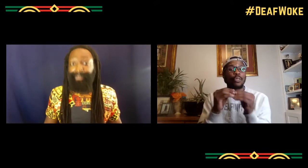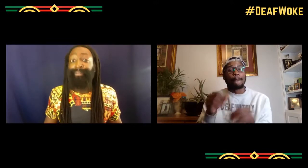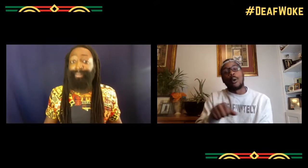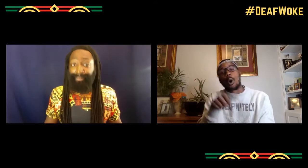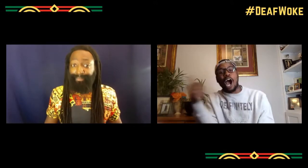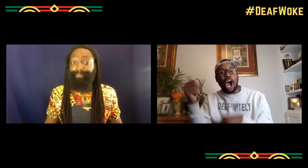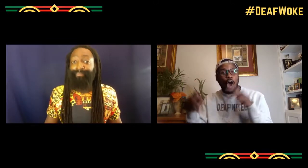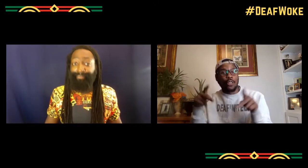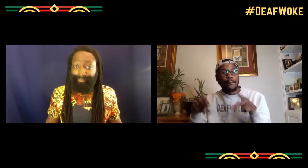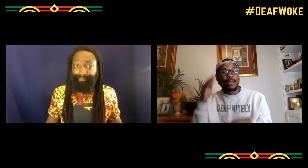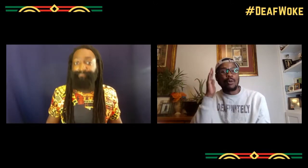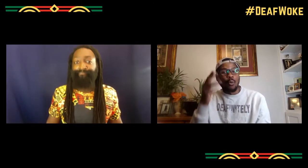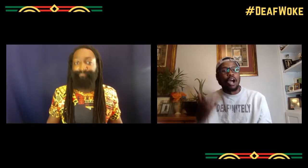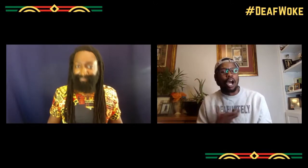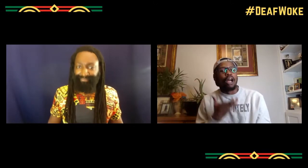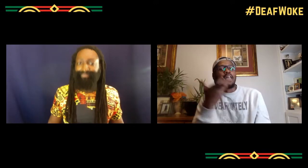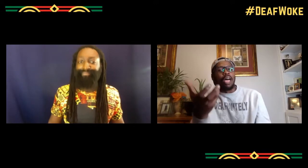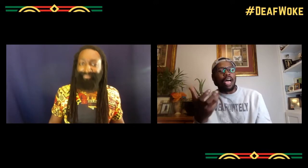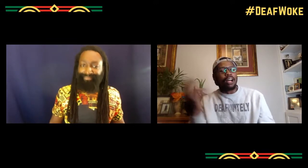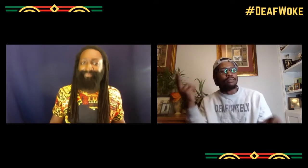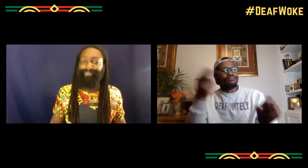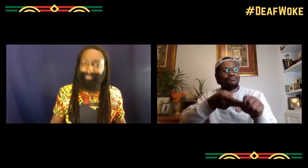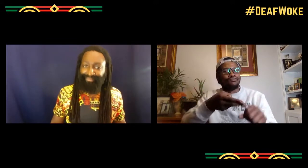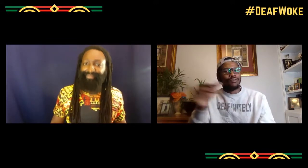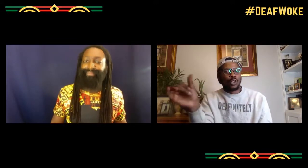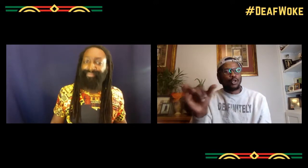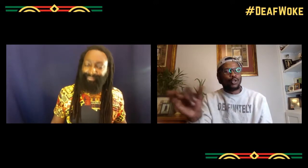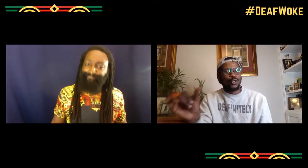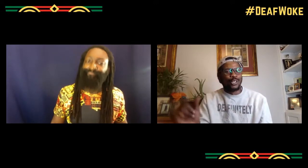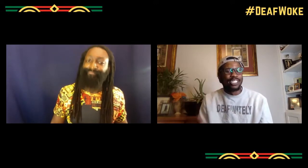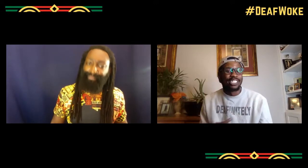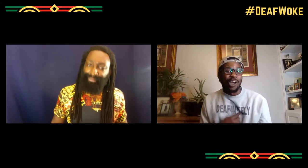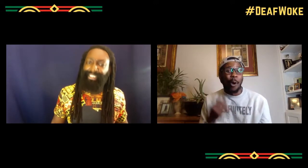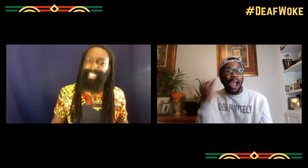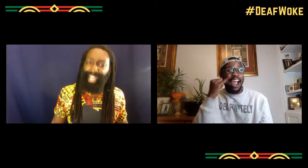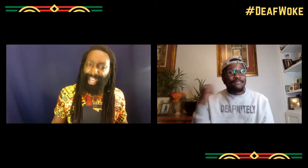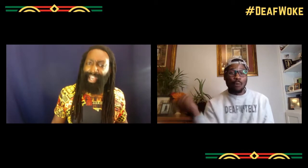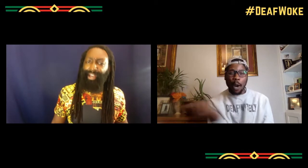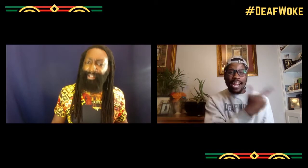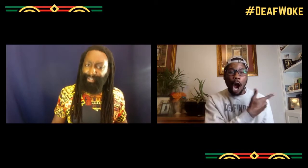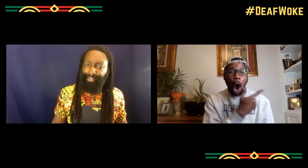Yeah. You gotta be more yourself, you know, if you are more, if you are who you are,